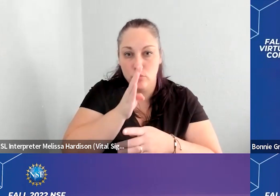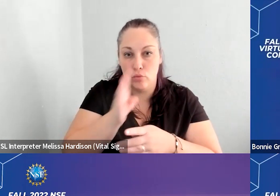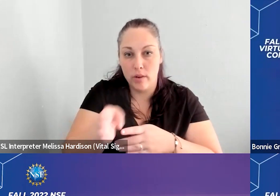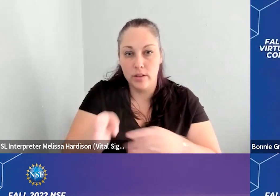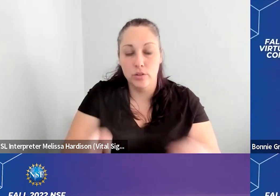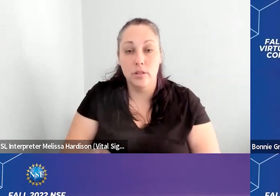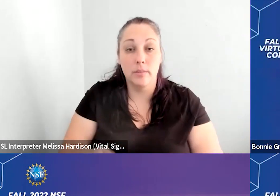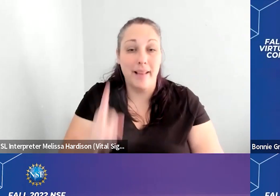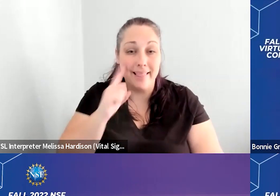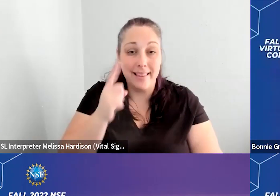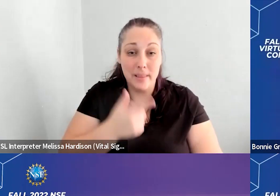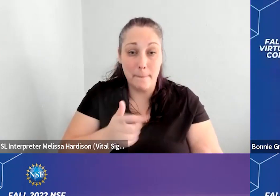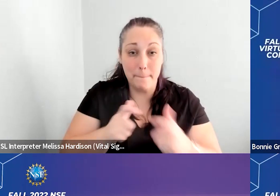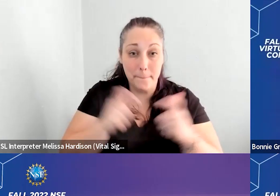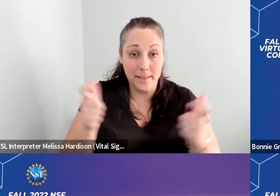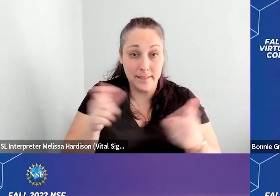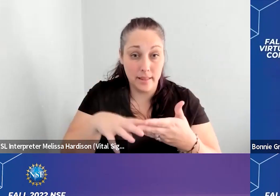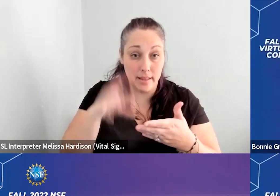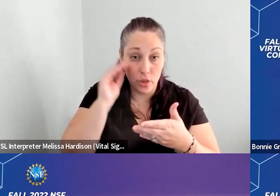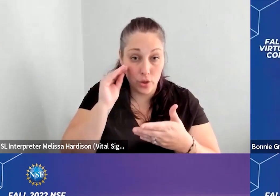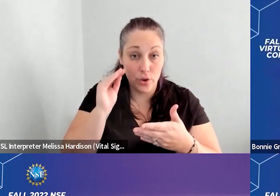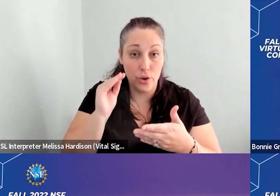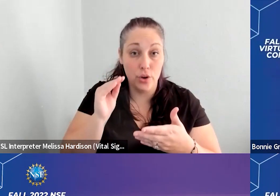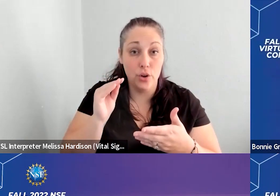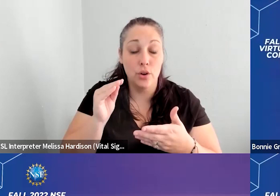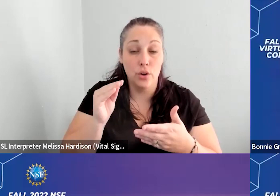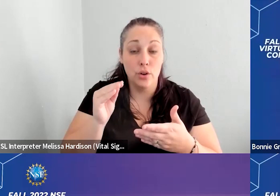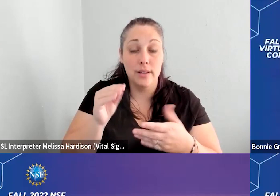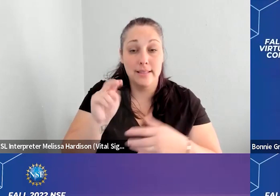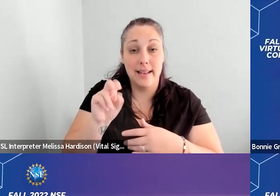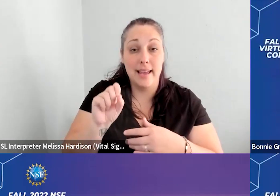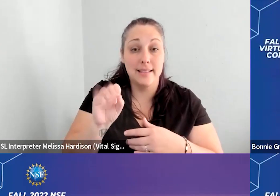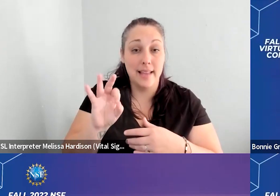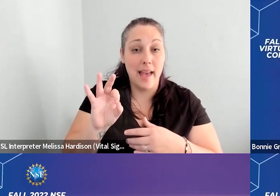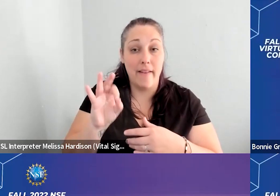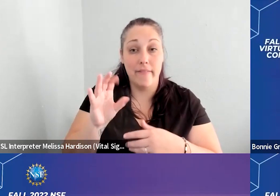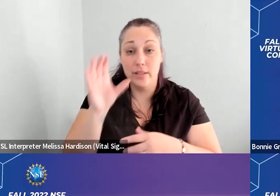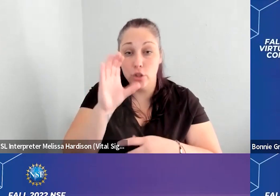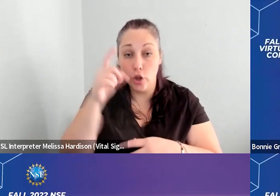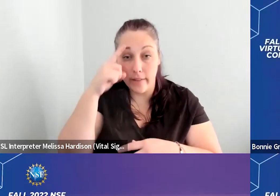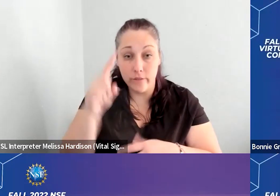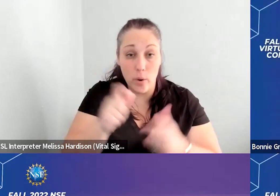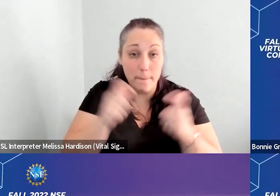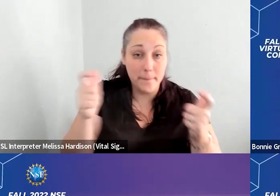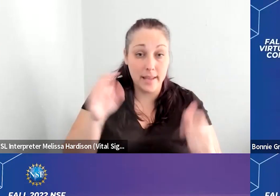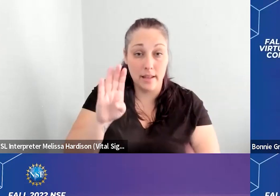that when NSF says we're looking for big and bold and new and transformative, that's what we're looking for.